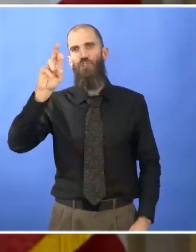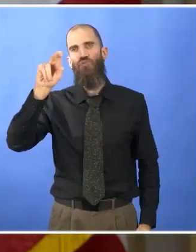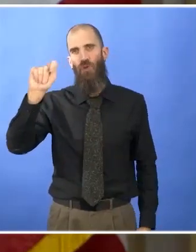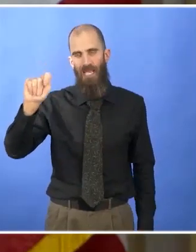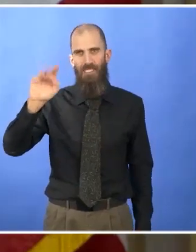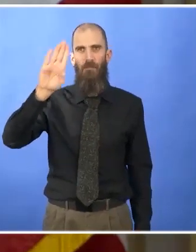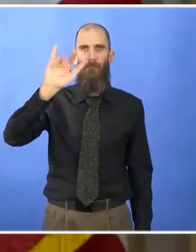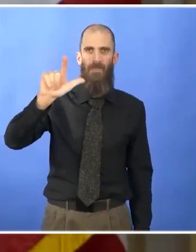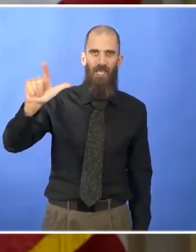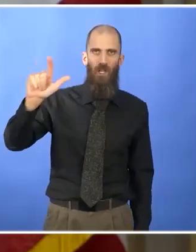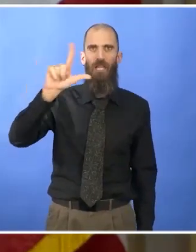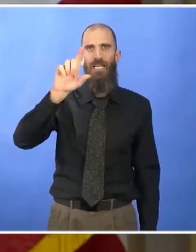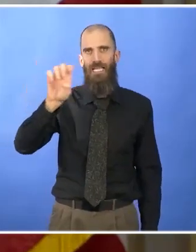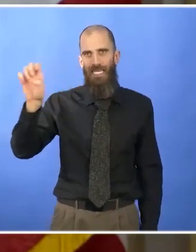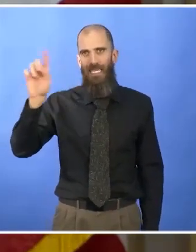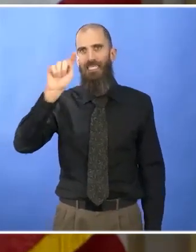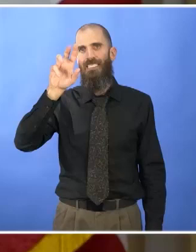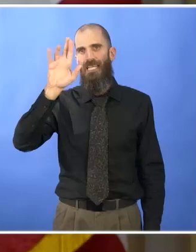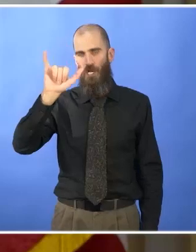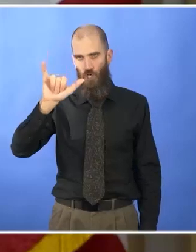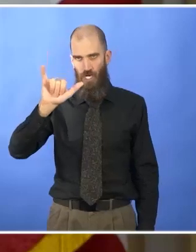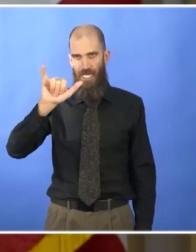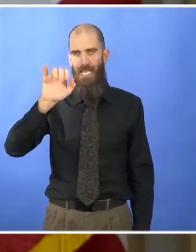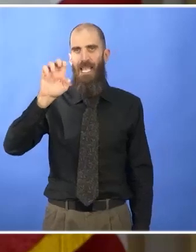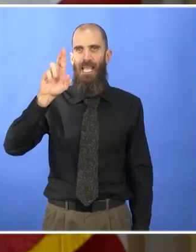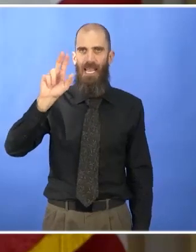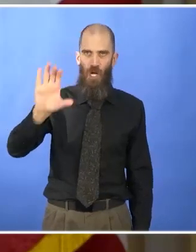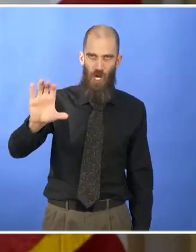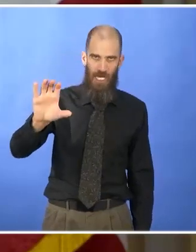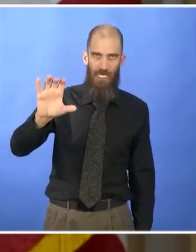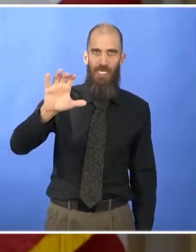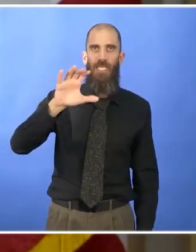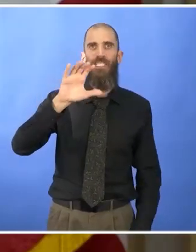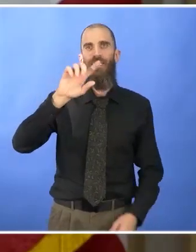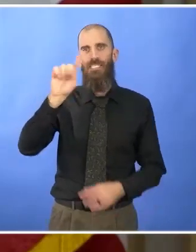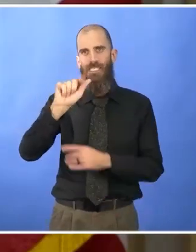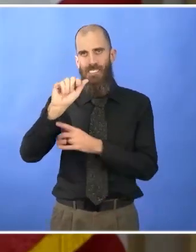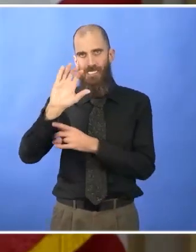SUSAN, PETER, AMY, BILL, TERRY, ERIC, ZACH, SIMON, HALEY, GIL,